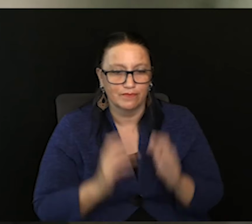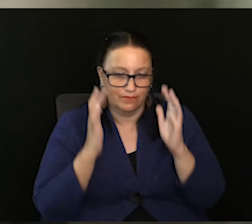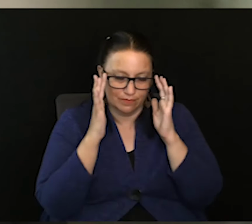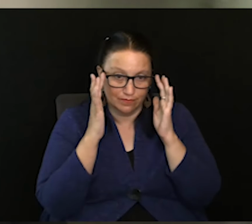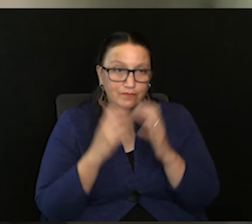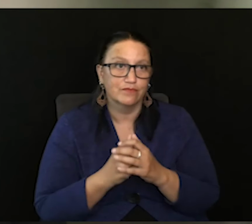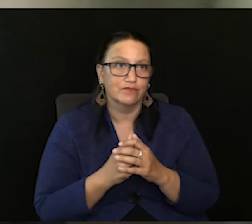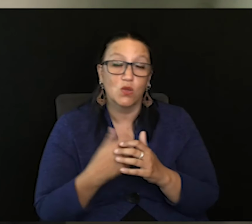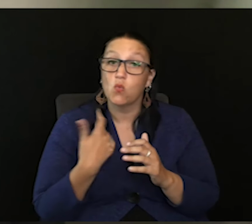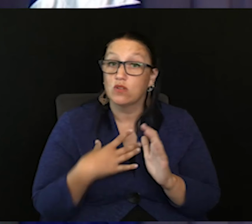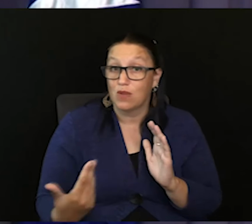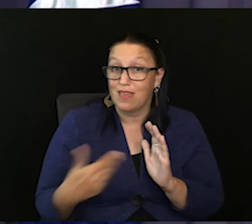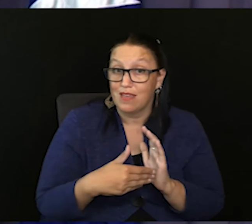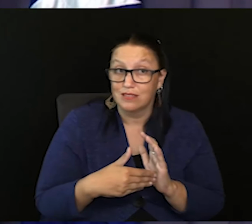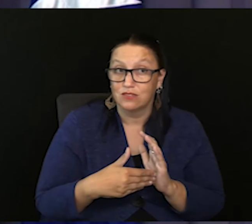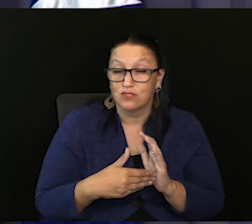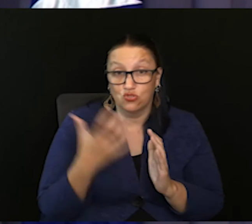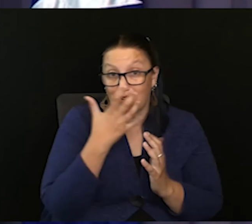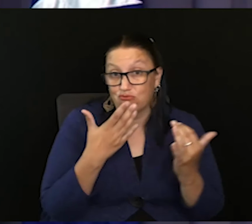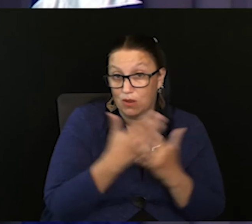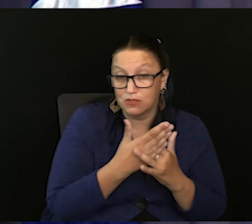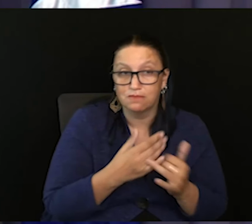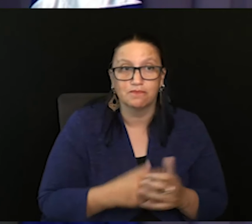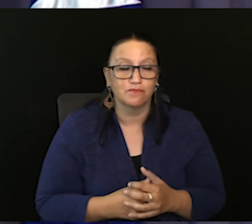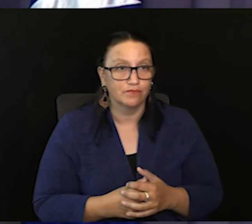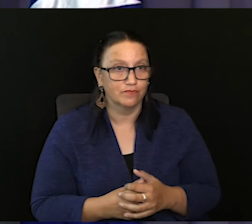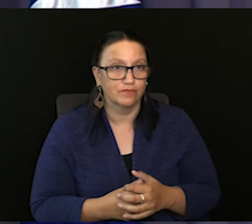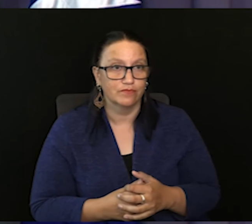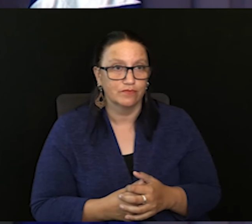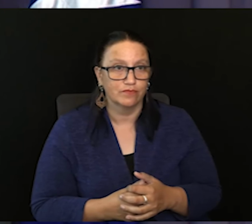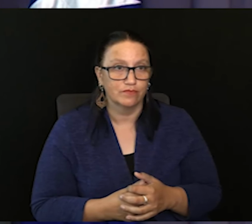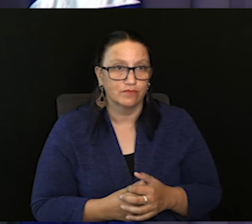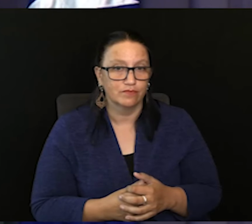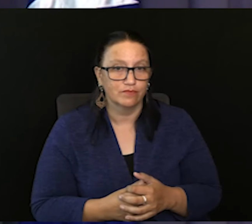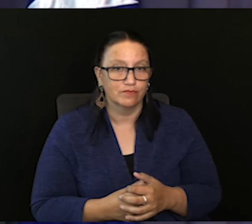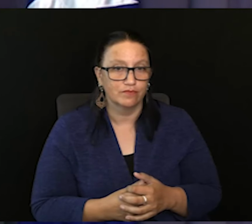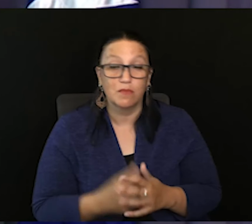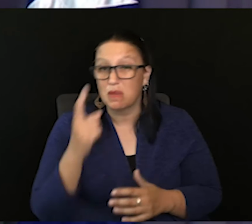I was just going to add sorry with the delay, Minister. But companies, I mean, obviously,